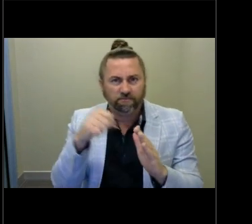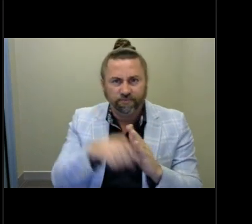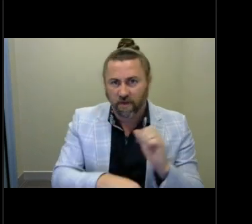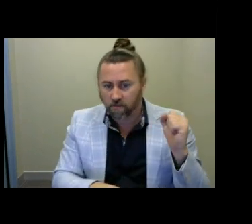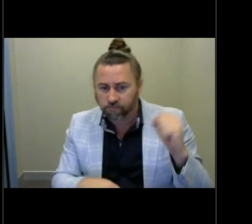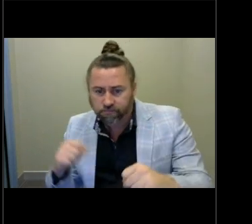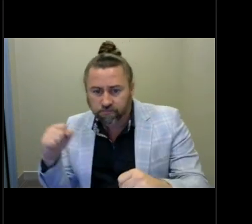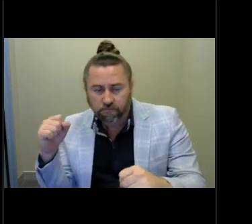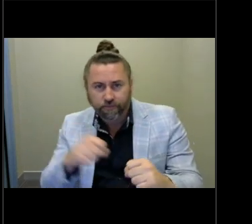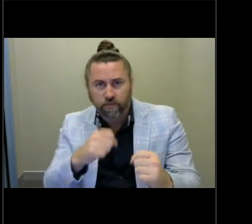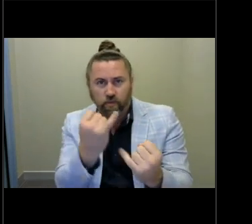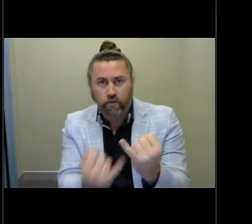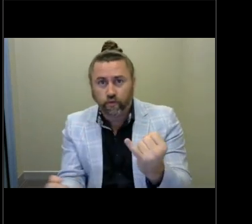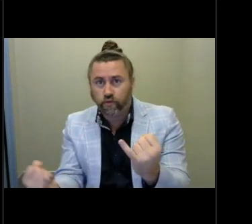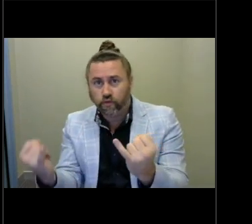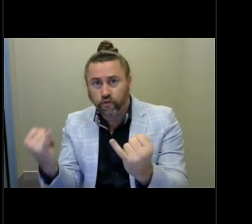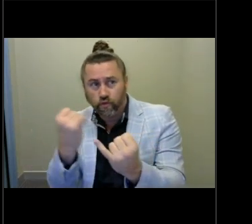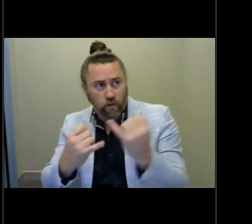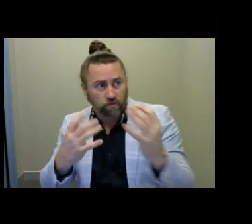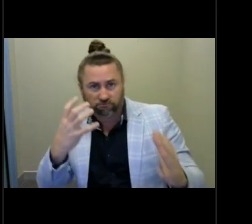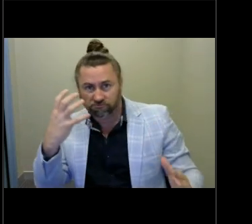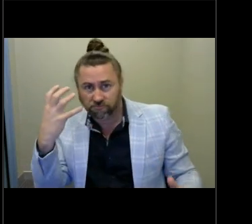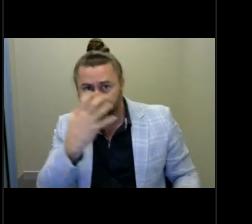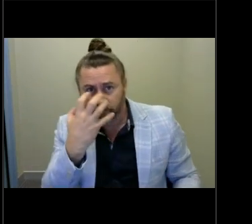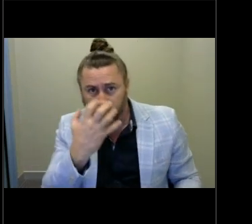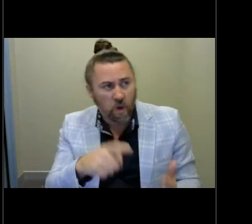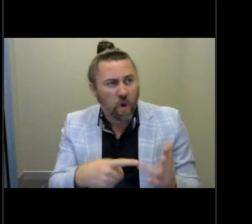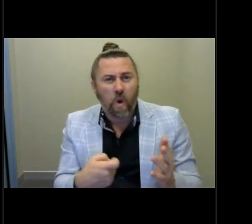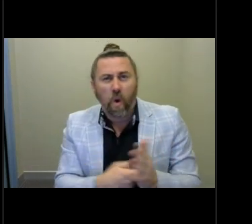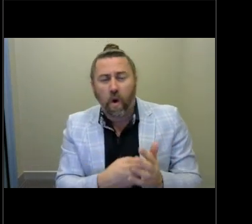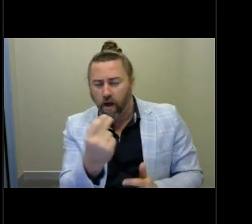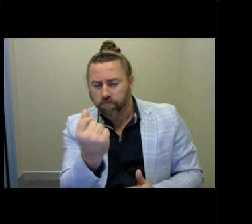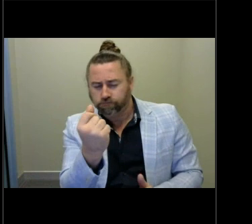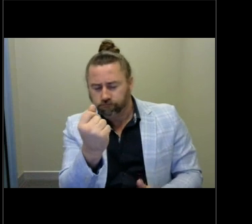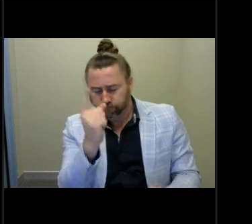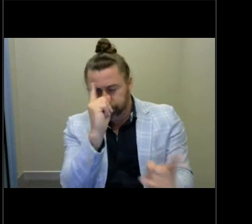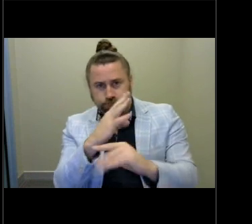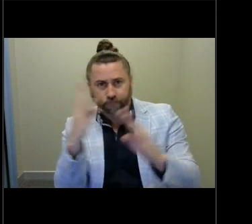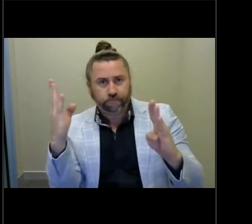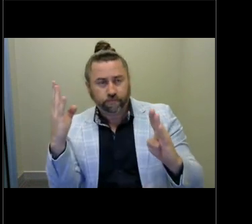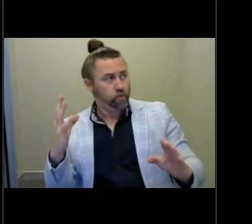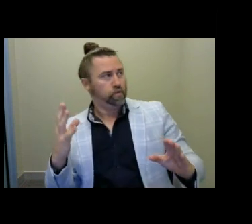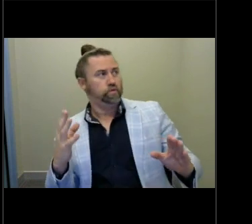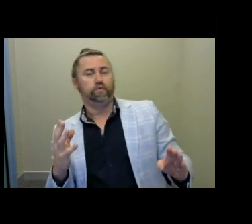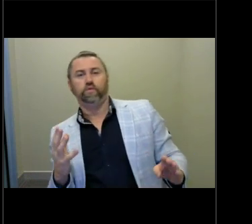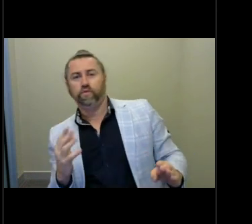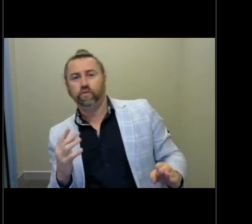of violence that's happening or how quickly the violence is happening in that cycle of violence.